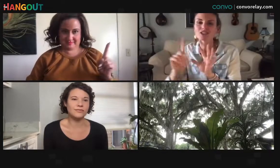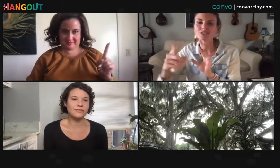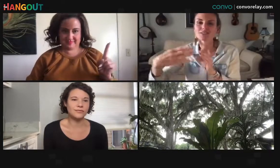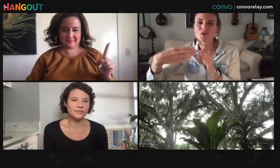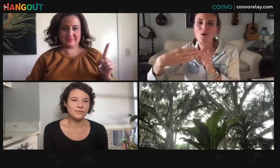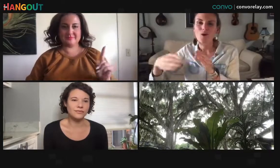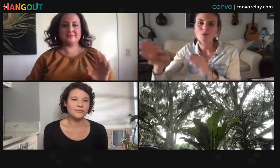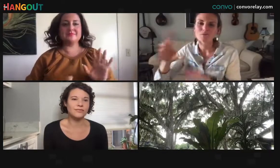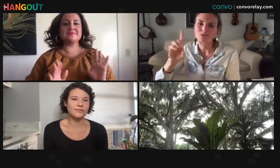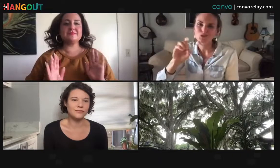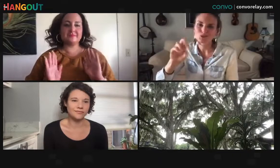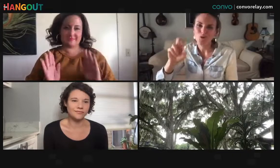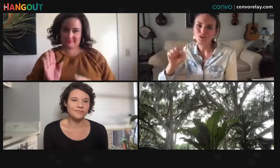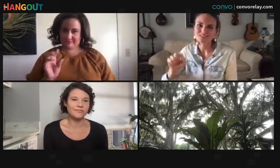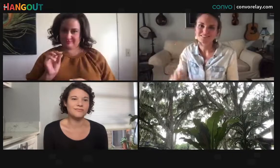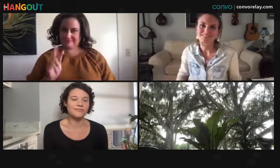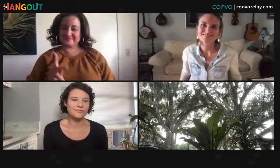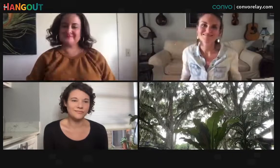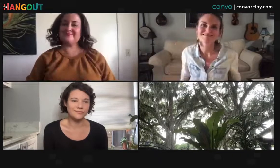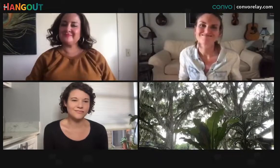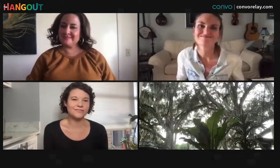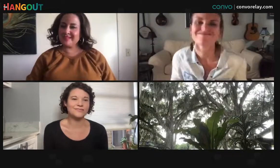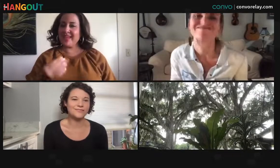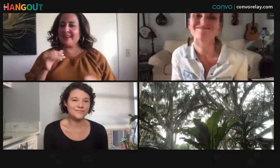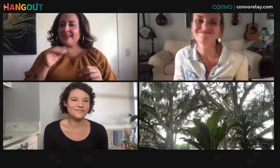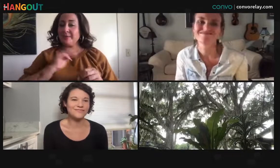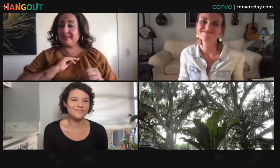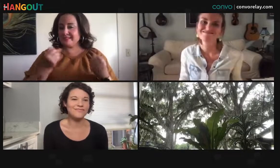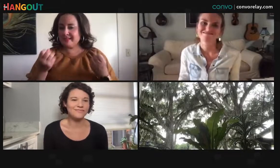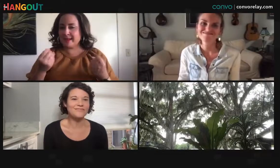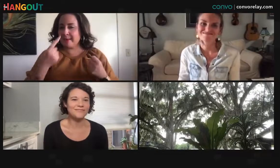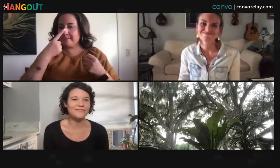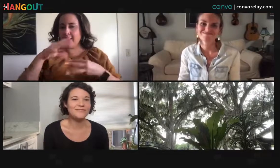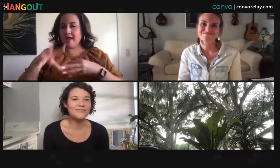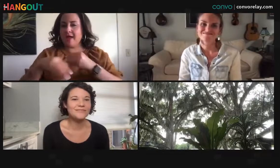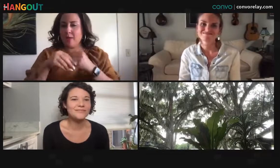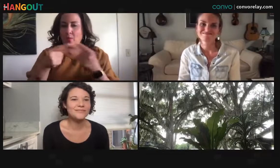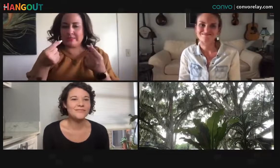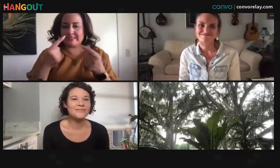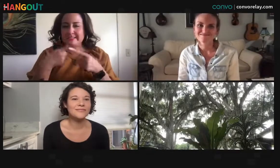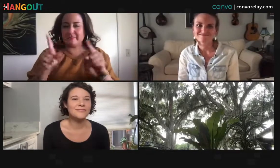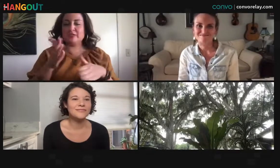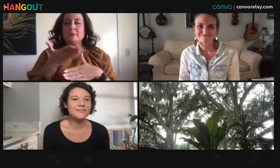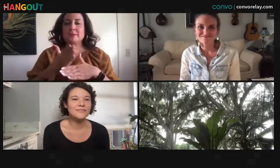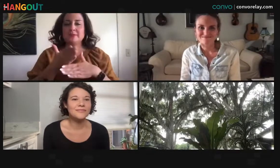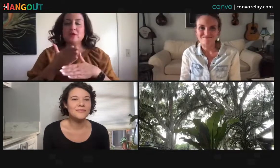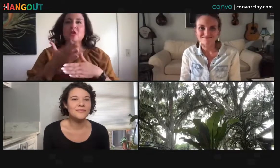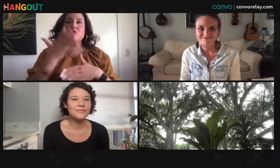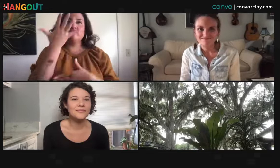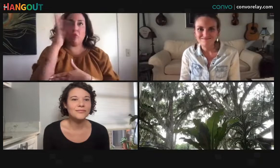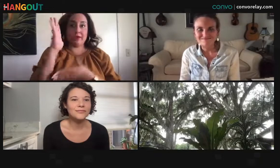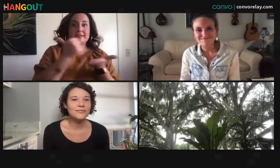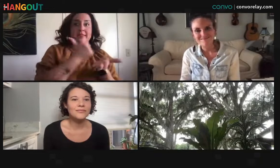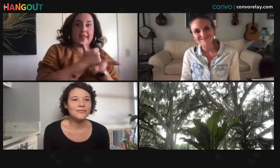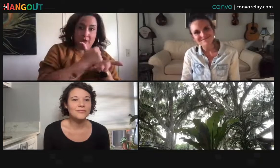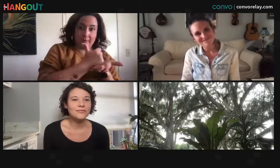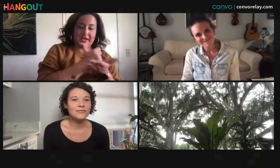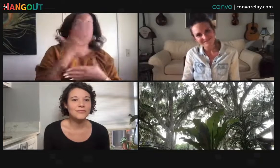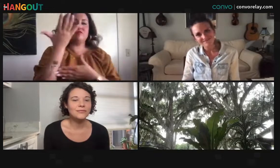forest is the therapist and the guide is just the person that opens the doors thank you melissa signing here do you